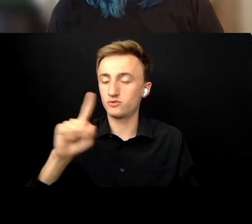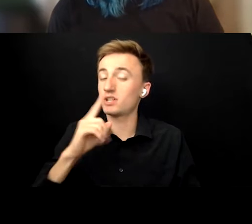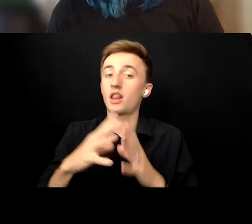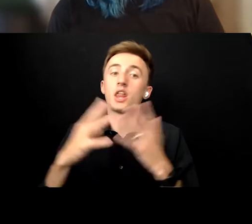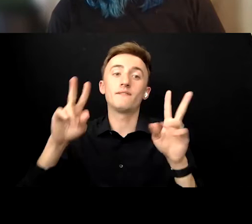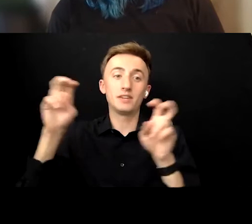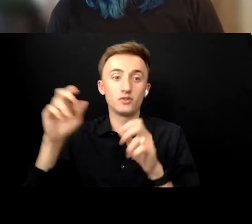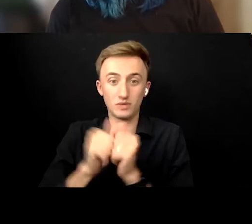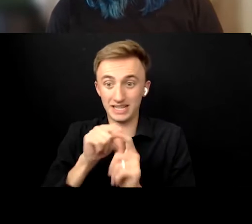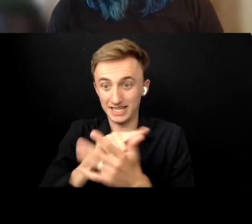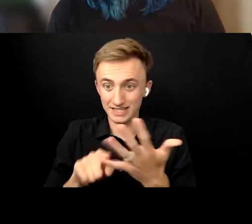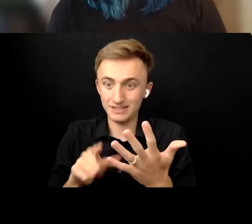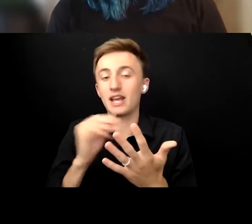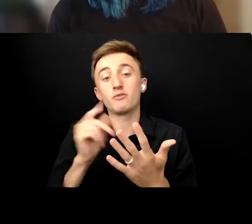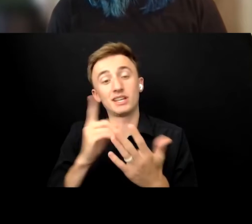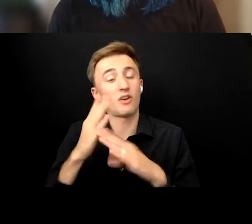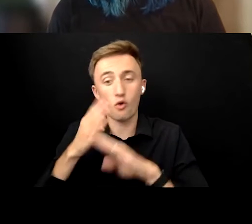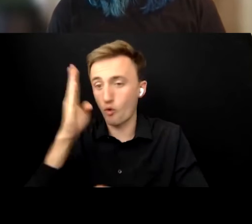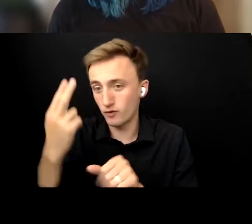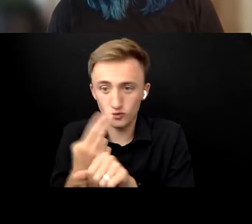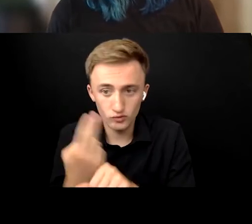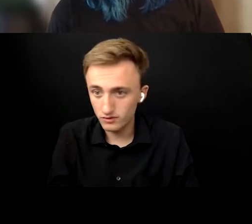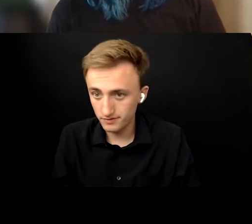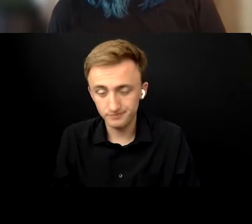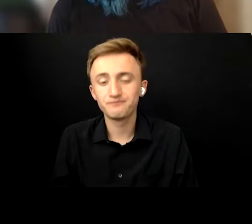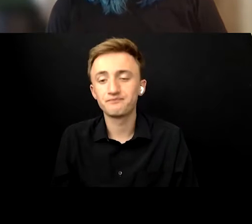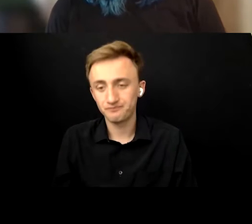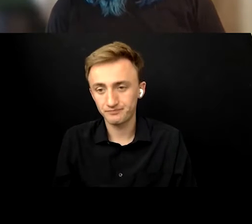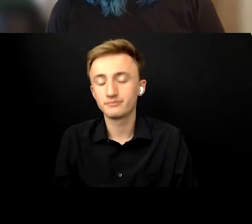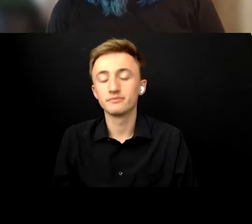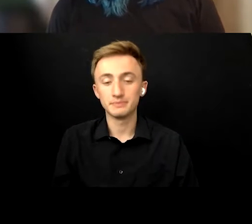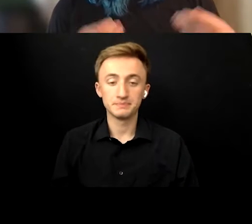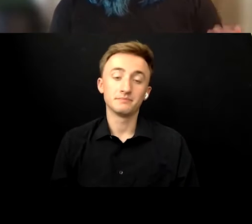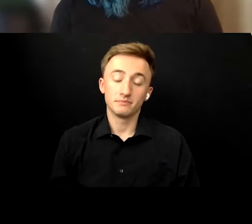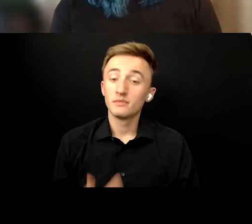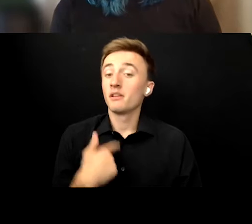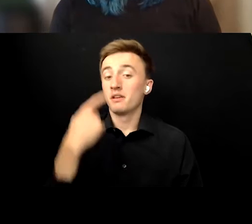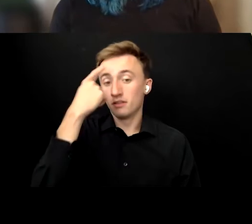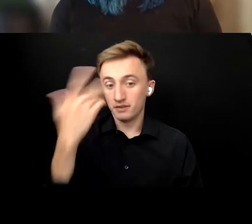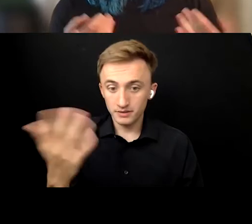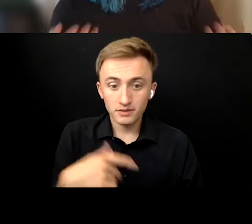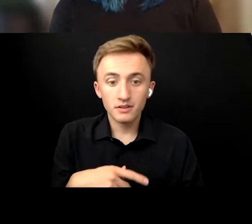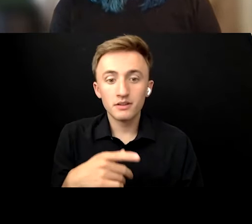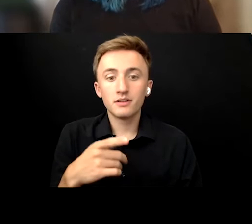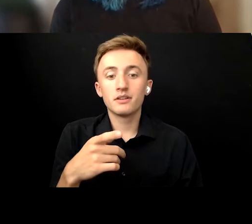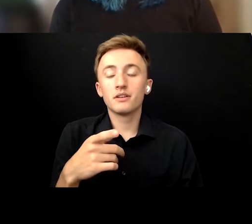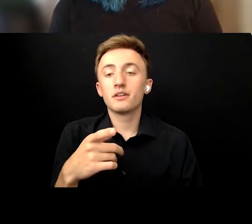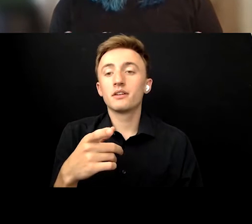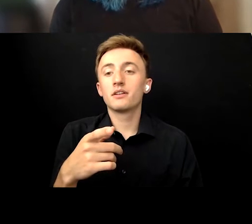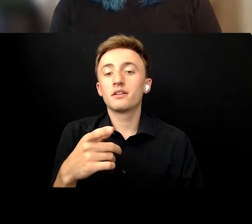are overused. Pretty readily. I think people get excited and have the best intentions when they